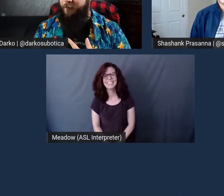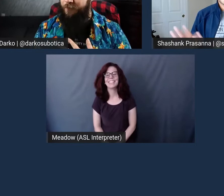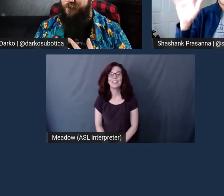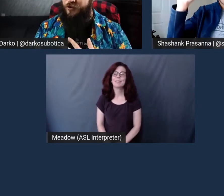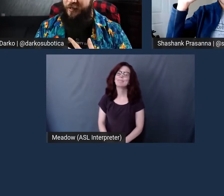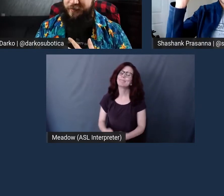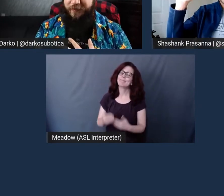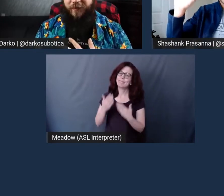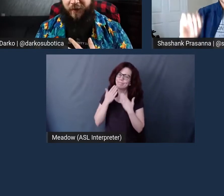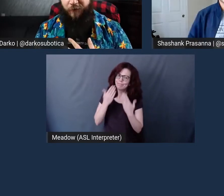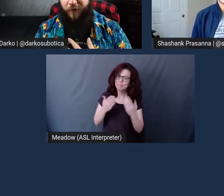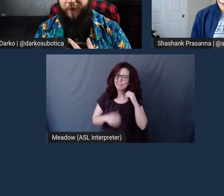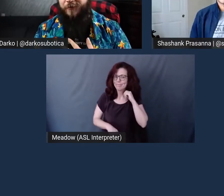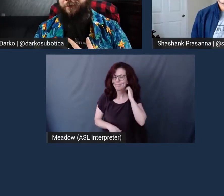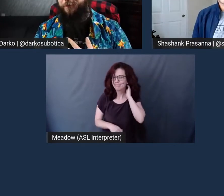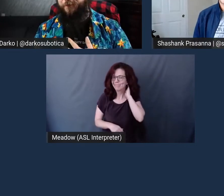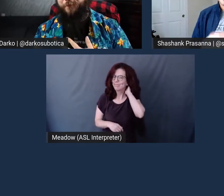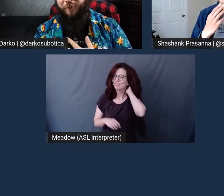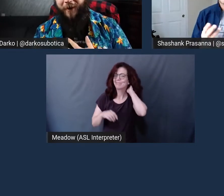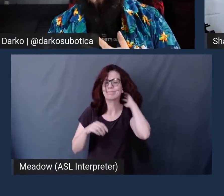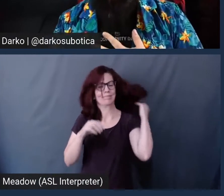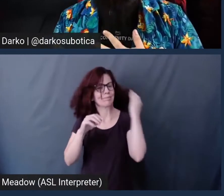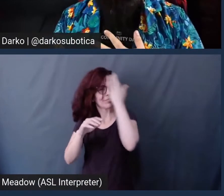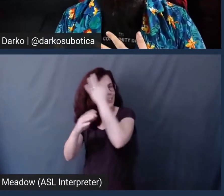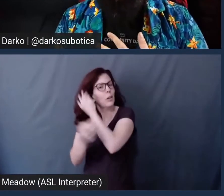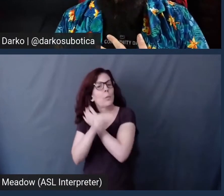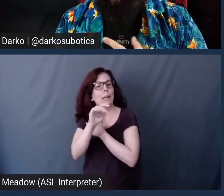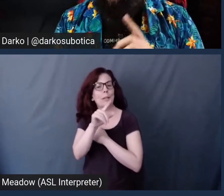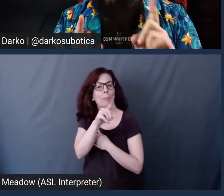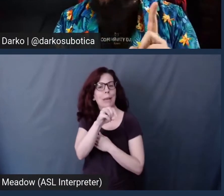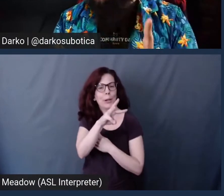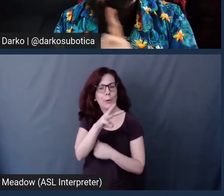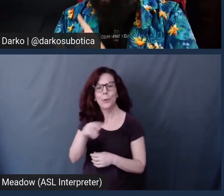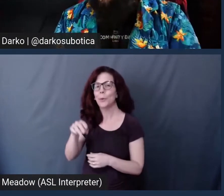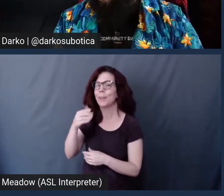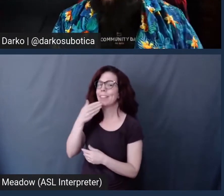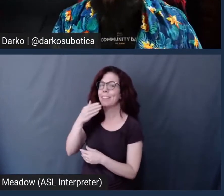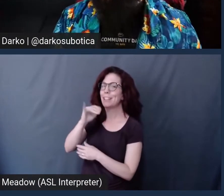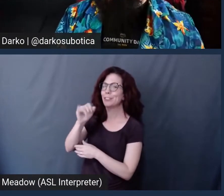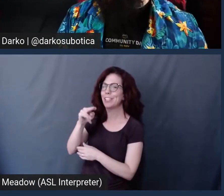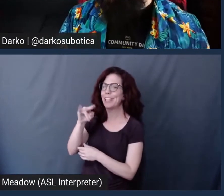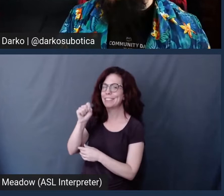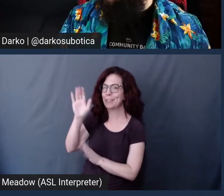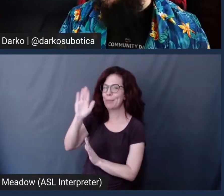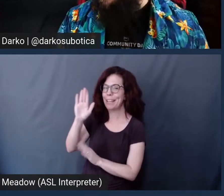Janesis, thank you very much. Bye. And also I need to show something.